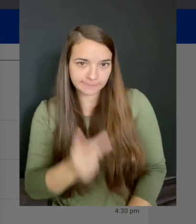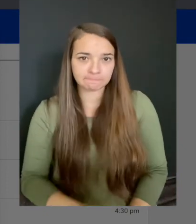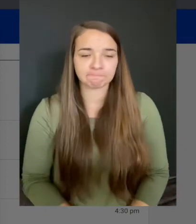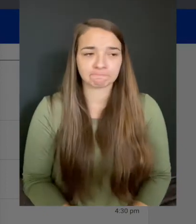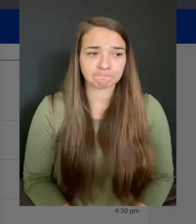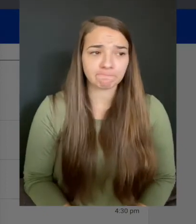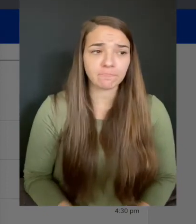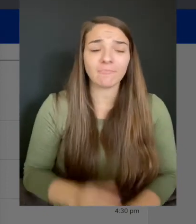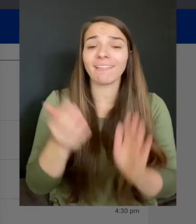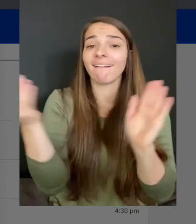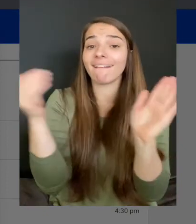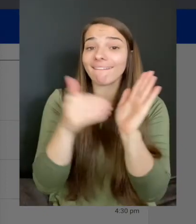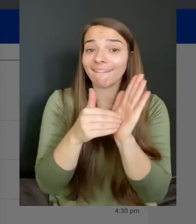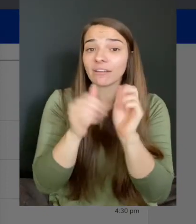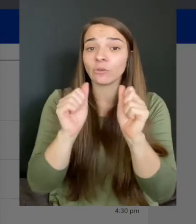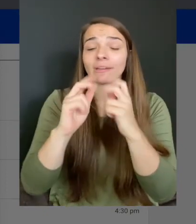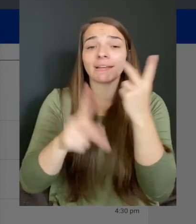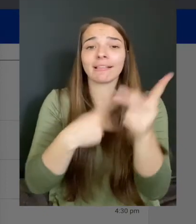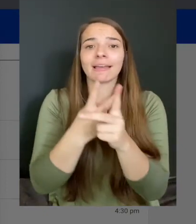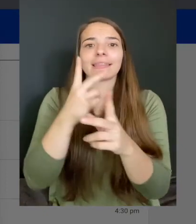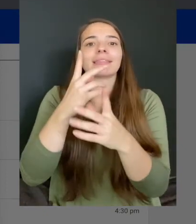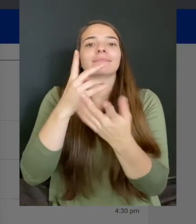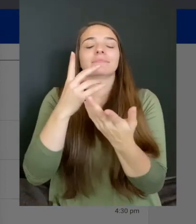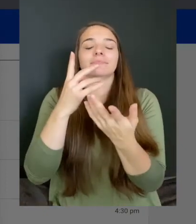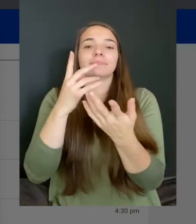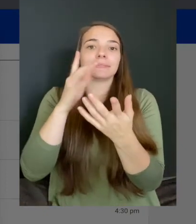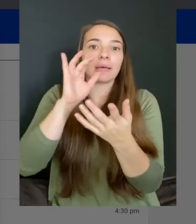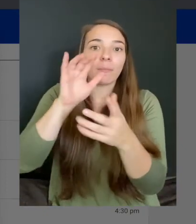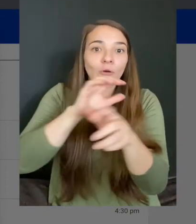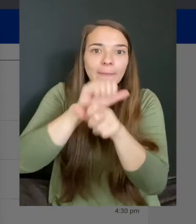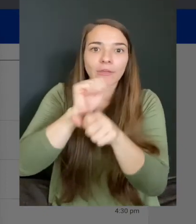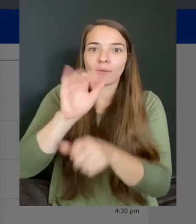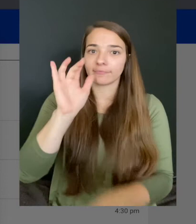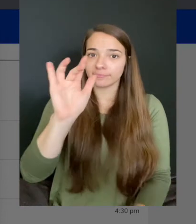You can again click what type of appointment it is, and you can add your notes if there's